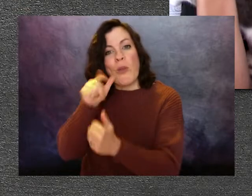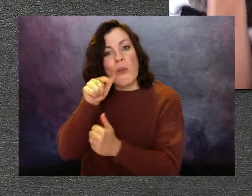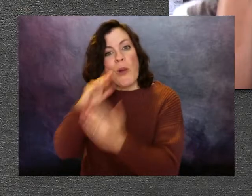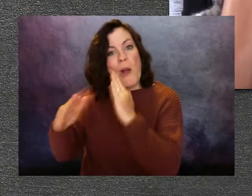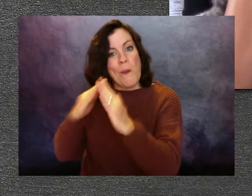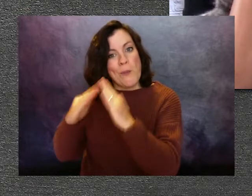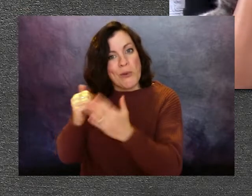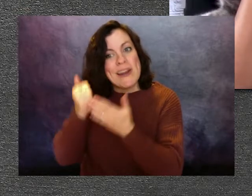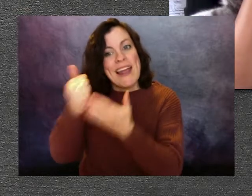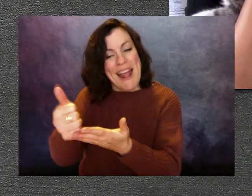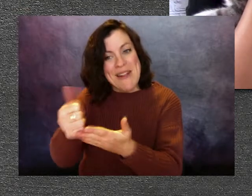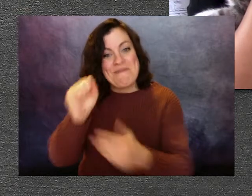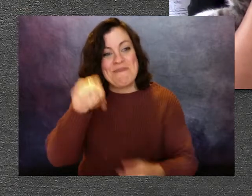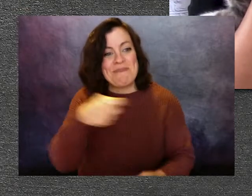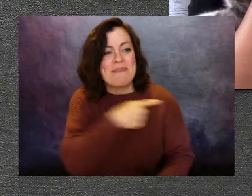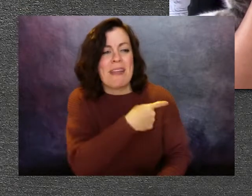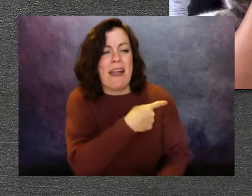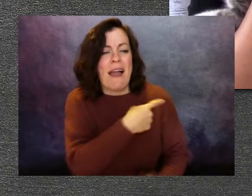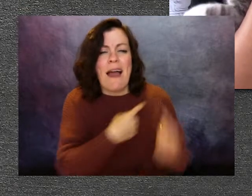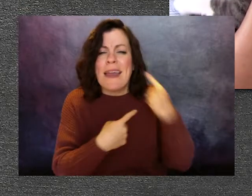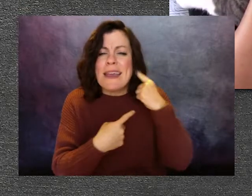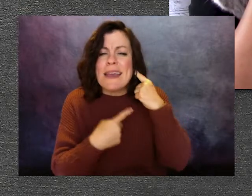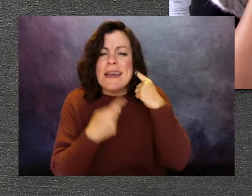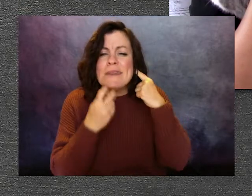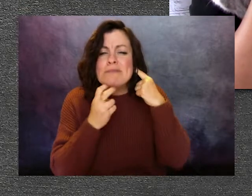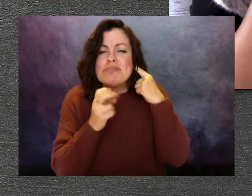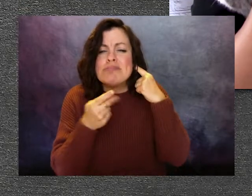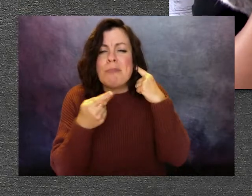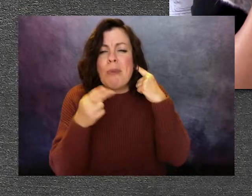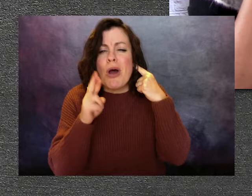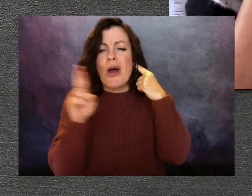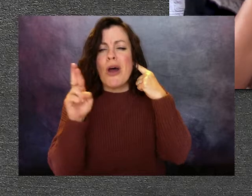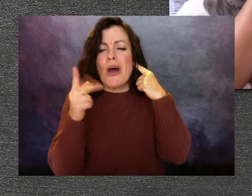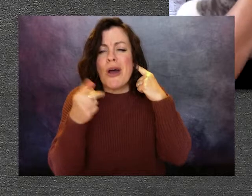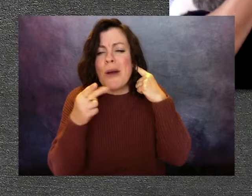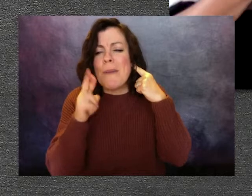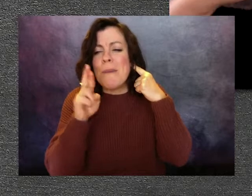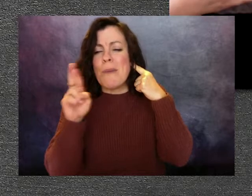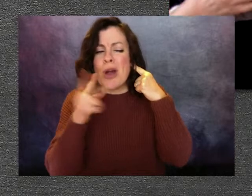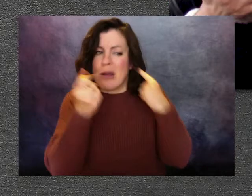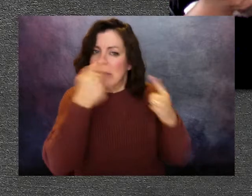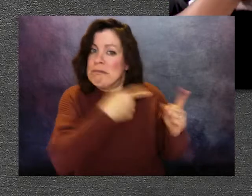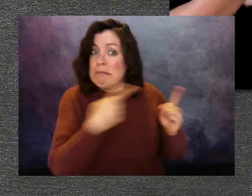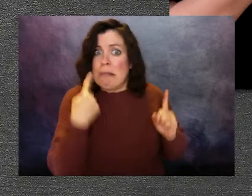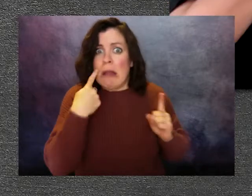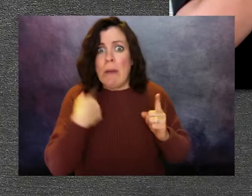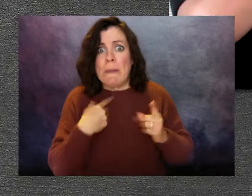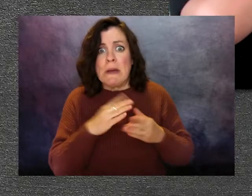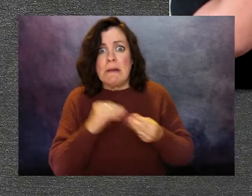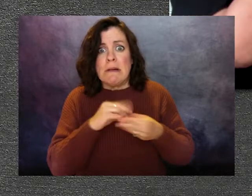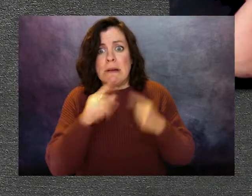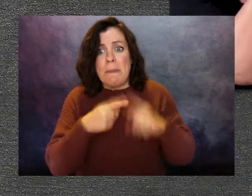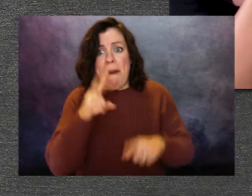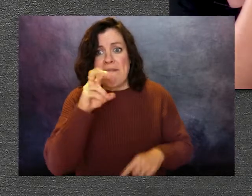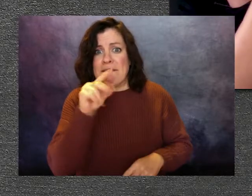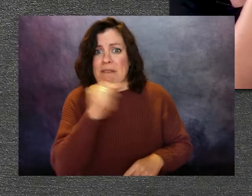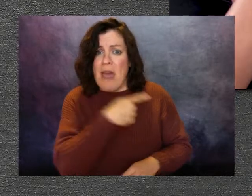PJ's a little bit scared to go to the vet. He doesn't like going to the vet. Do you, PJ? Do you, PJ, huh?